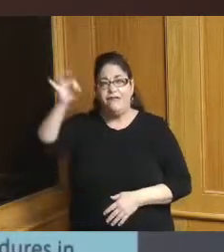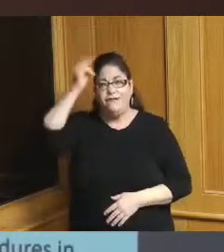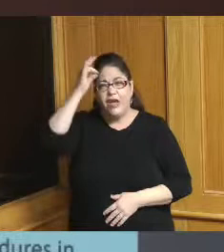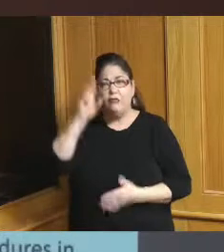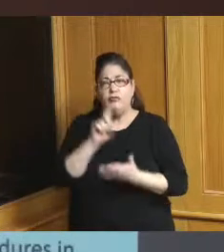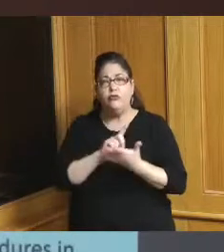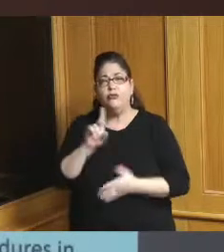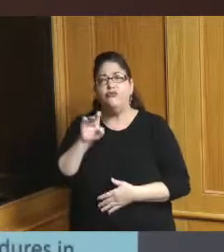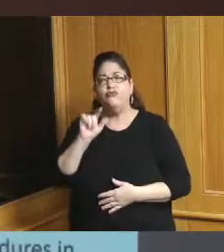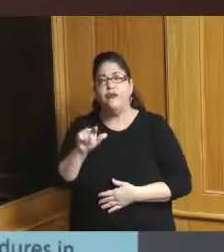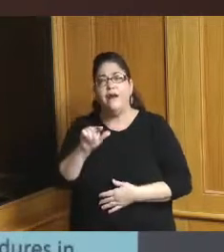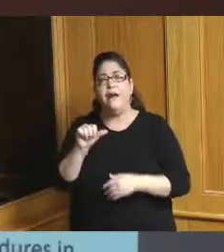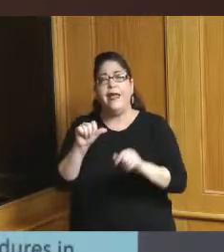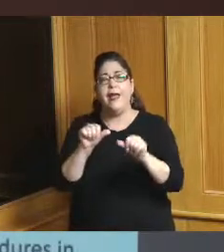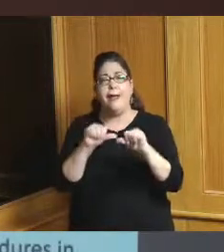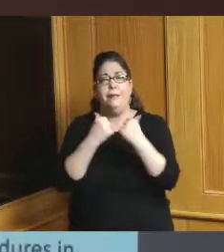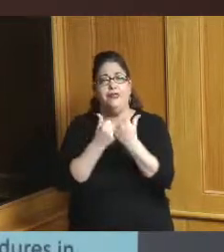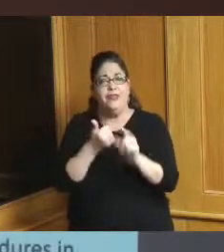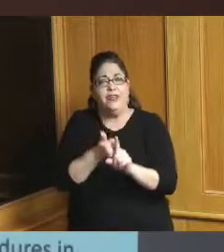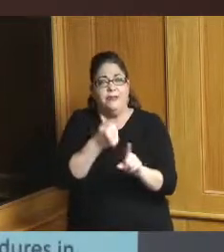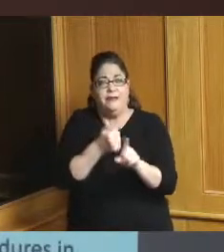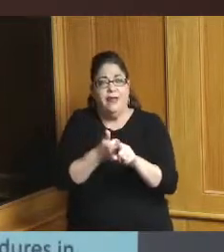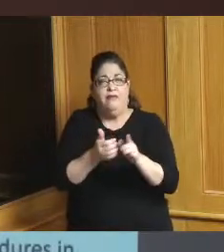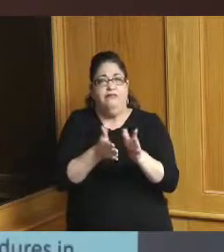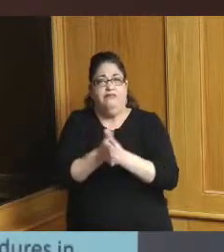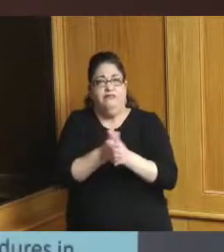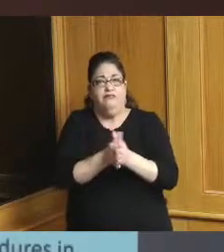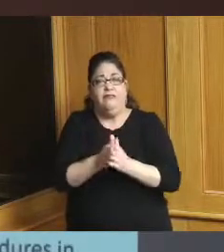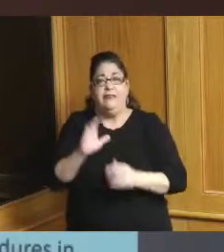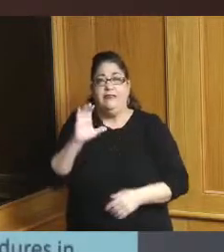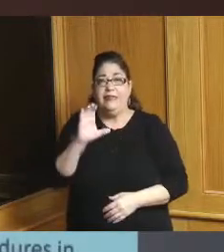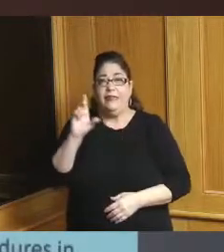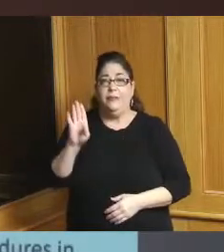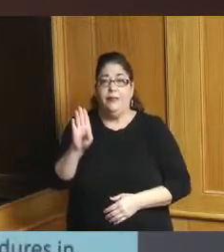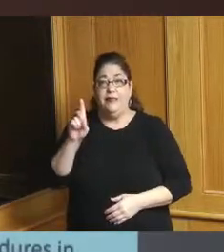to protect the public in this you know the CDC and all the questions so these are just